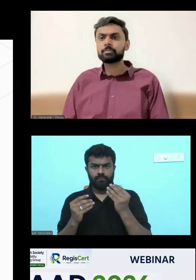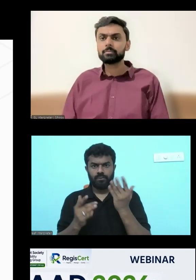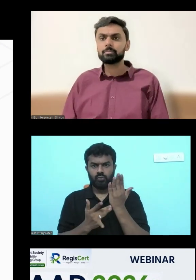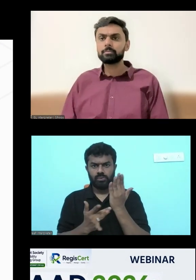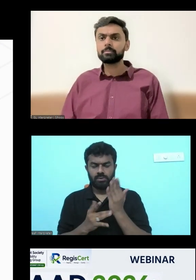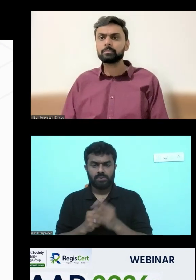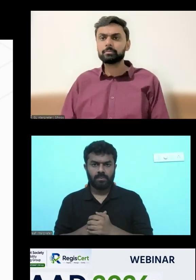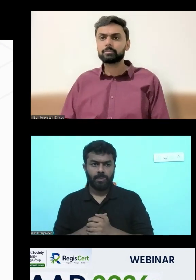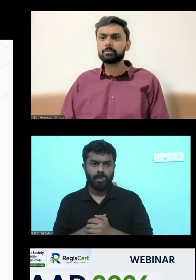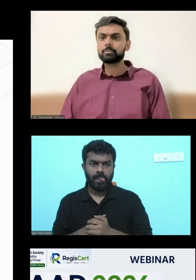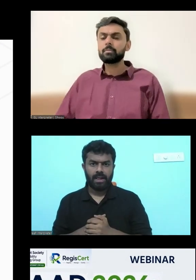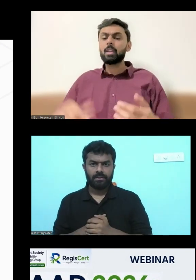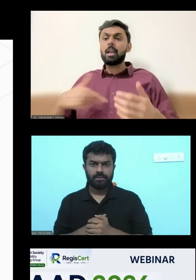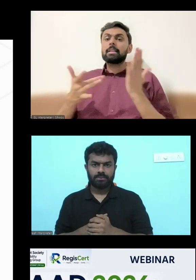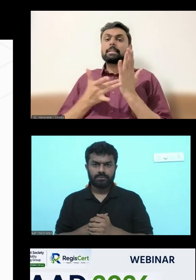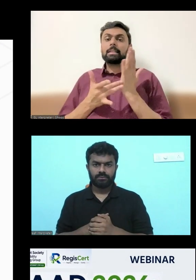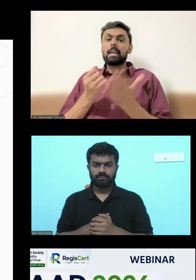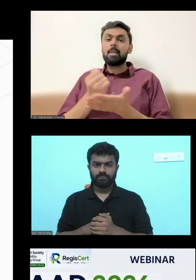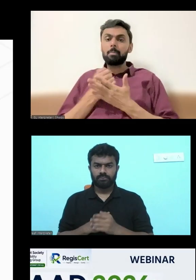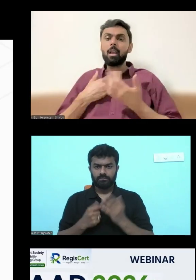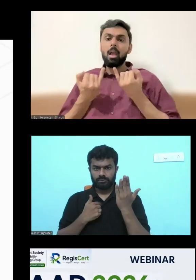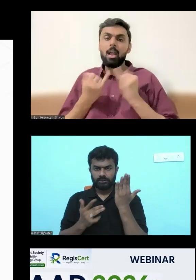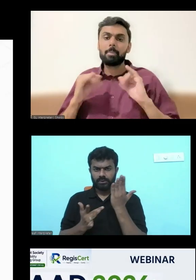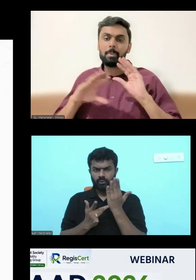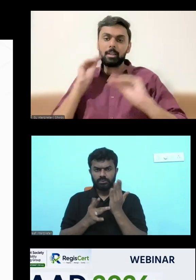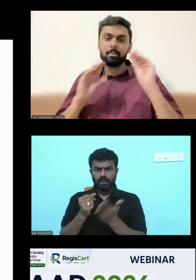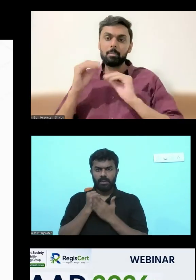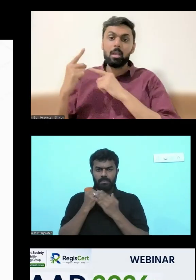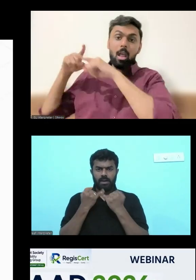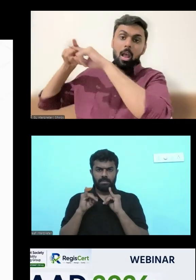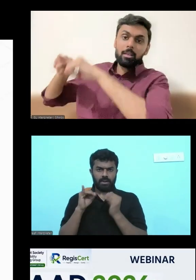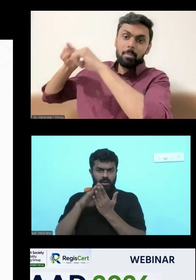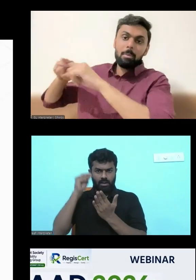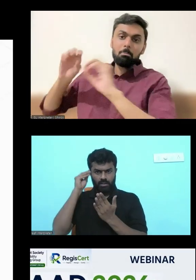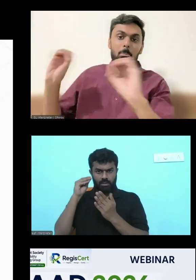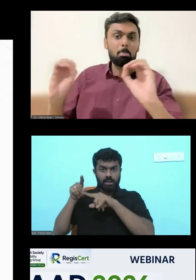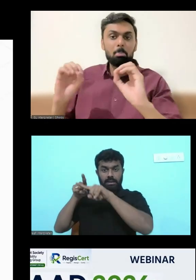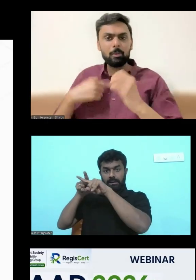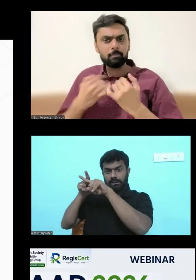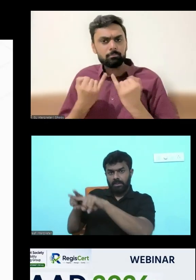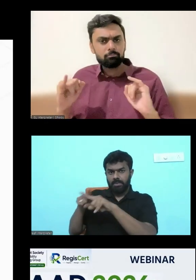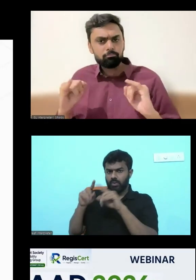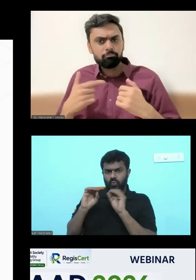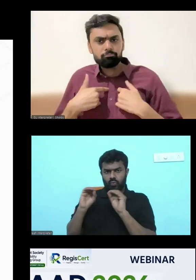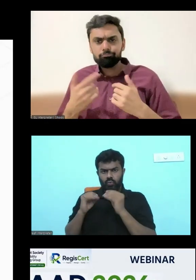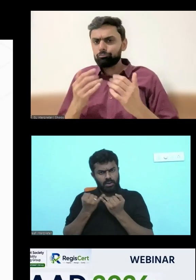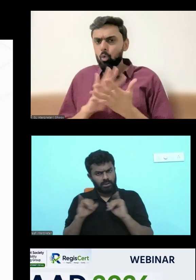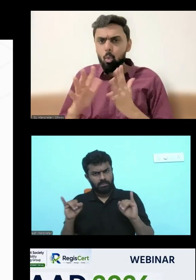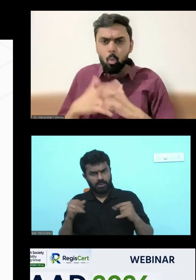Assistive technology gives diverse learners agency to complete assignments and research without